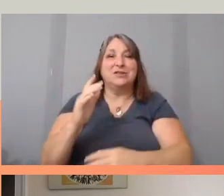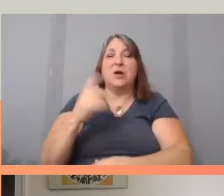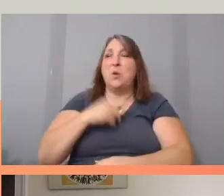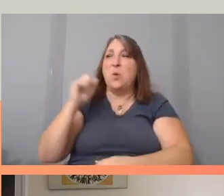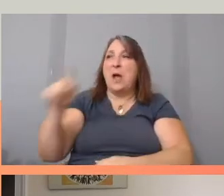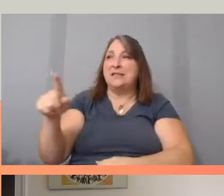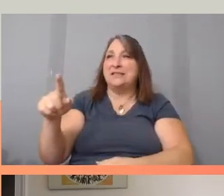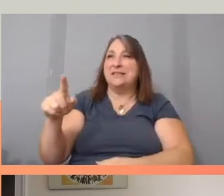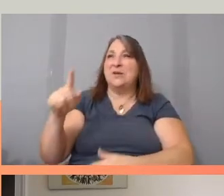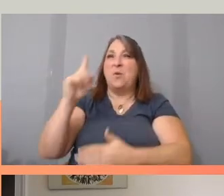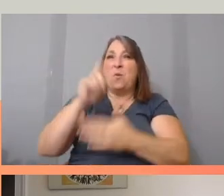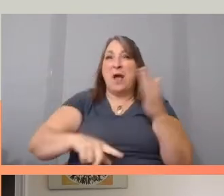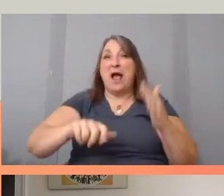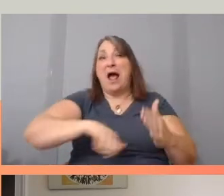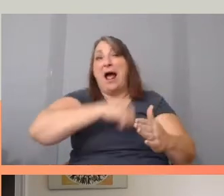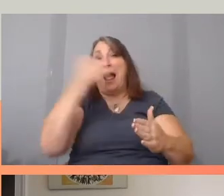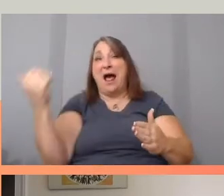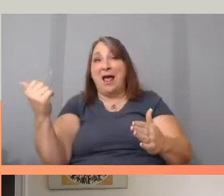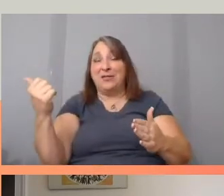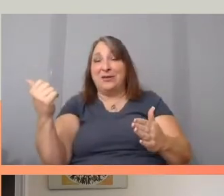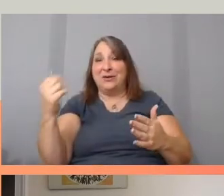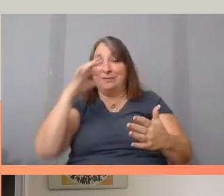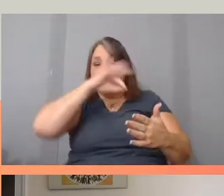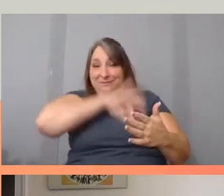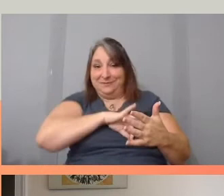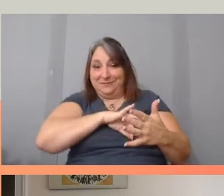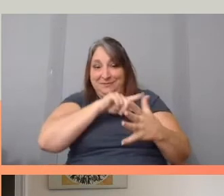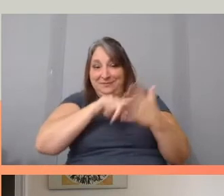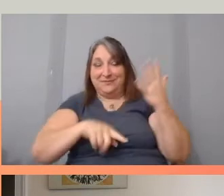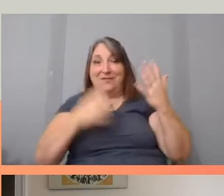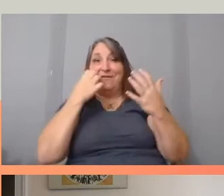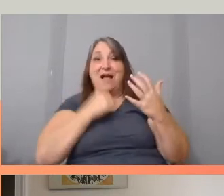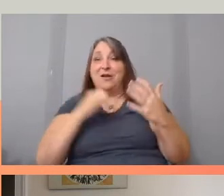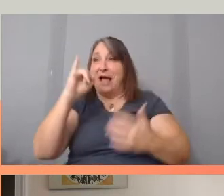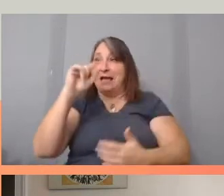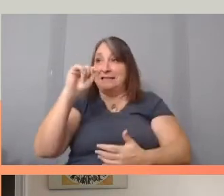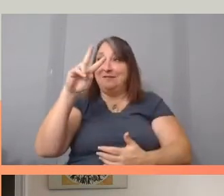what are those assets that are, that are valuable? Certainly ITVS has benefited enormously